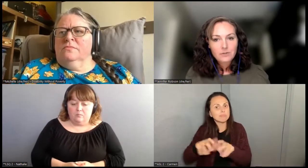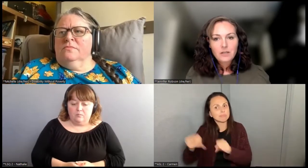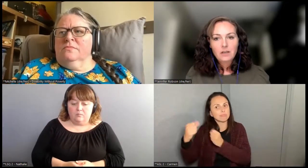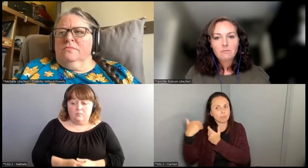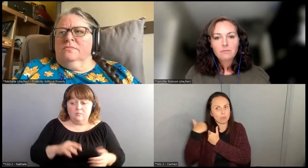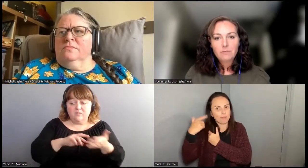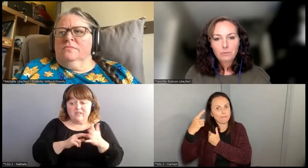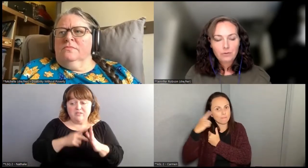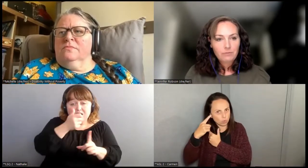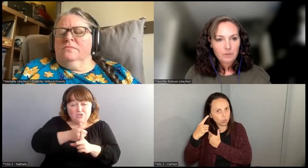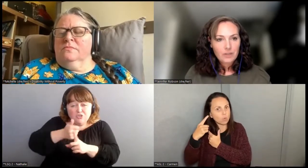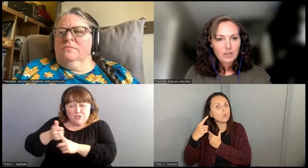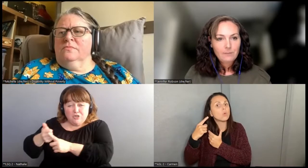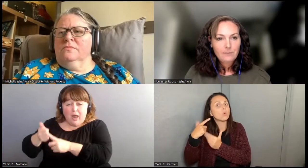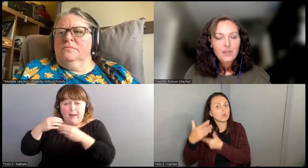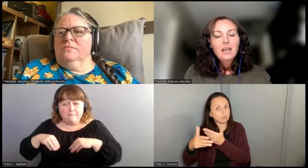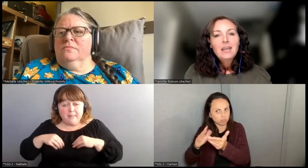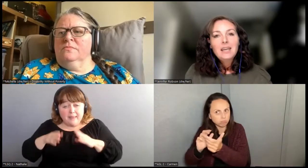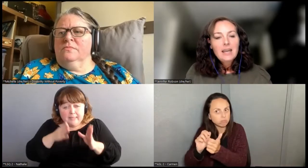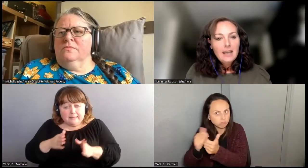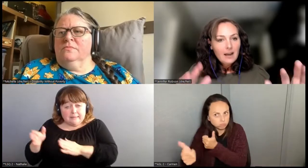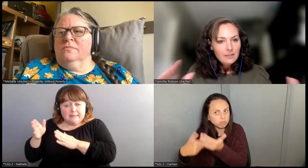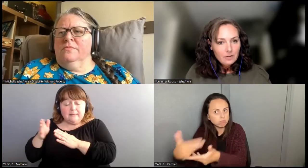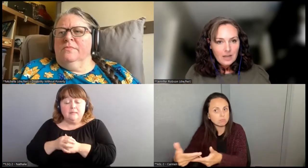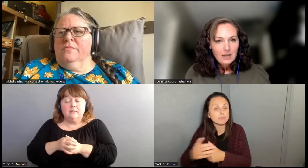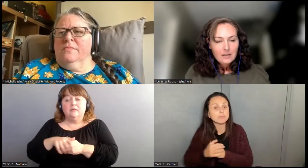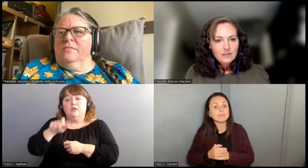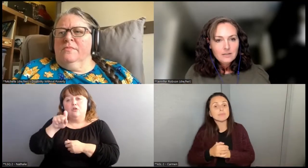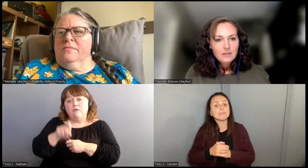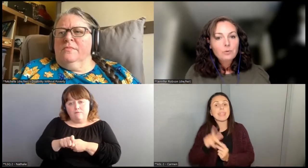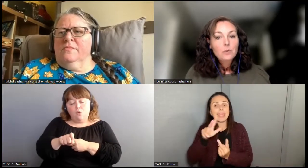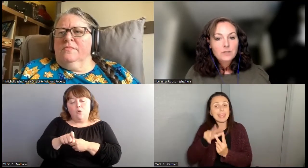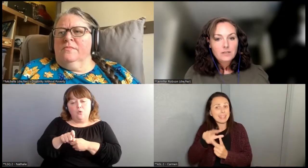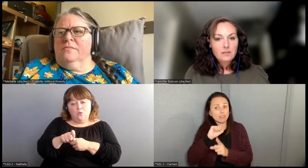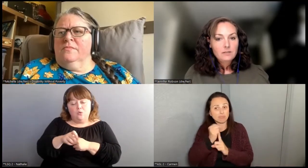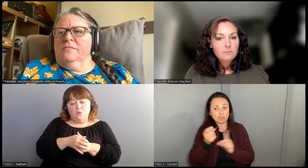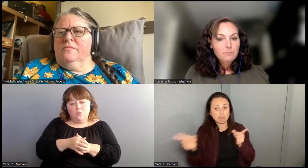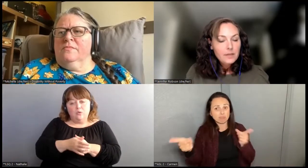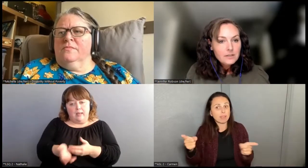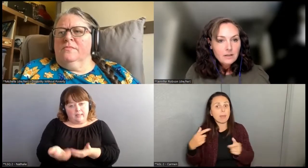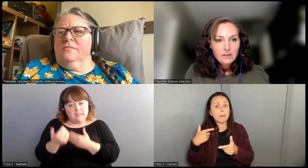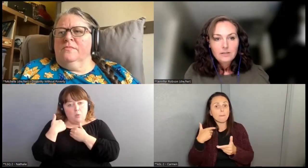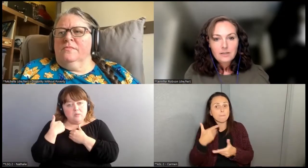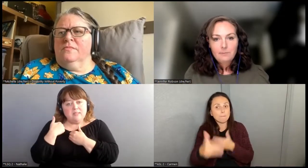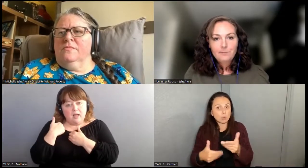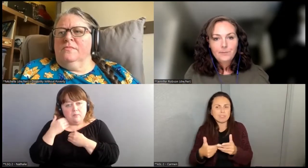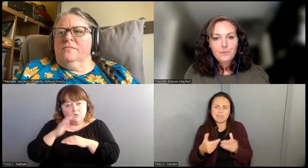FOR SEEING IT THROUGH THE FRUITION. IN EITHER CASE, THE PROCESS IS BASICALLY THE SAME. SO